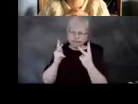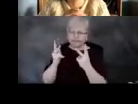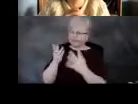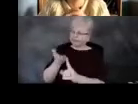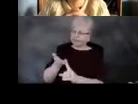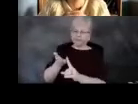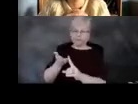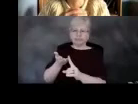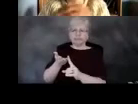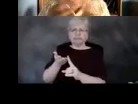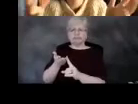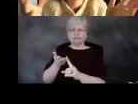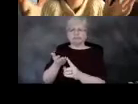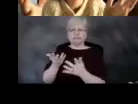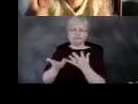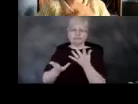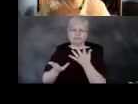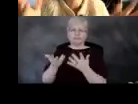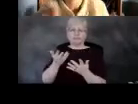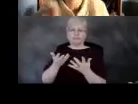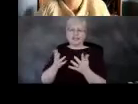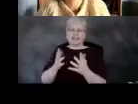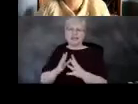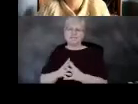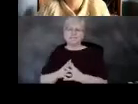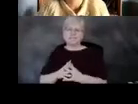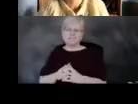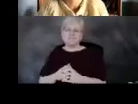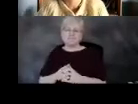something that -- you can just write AERA logo